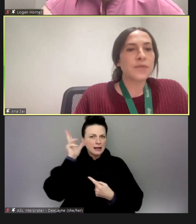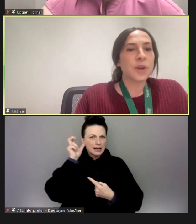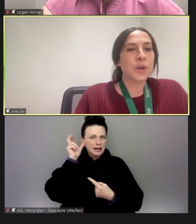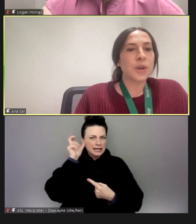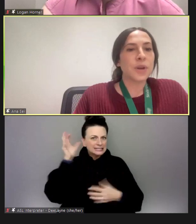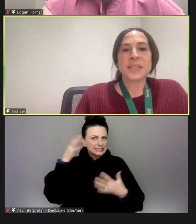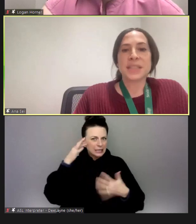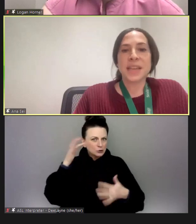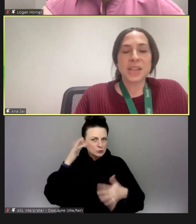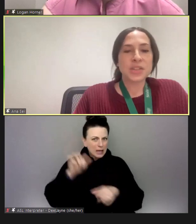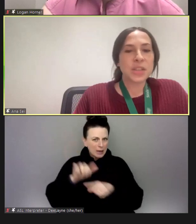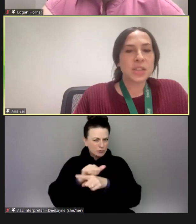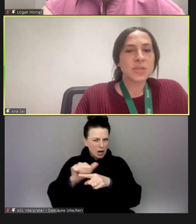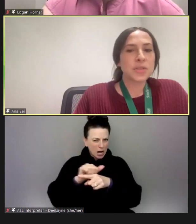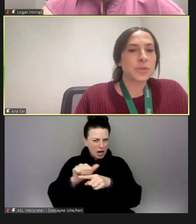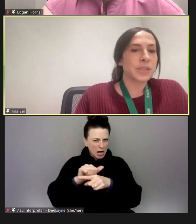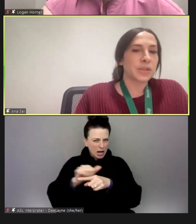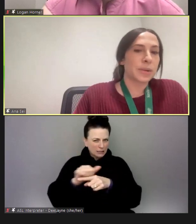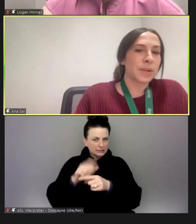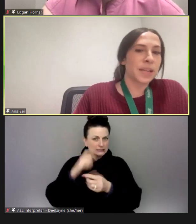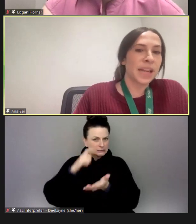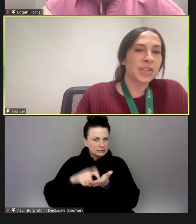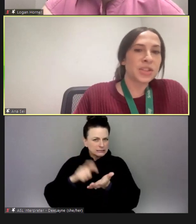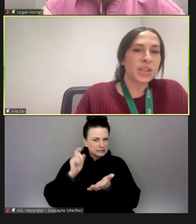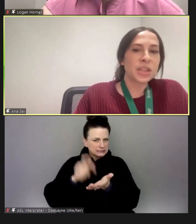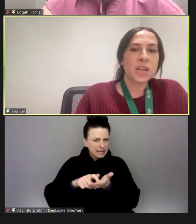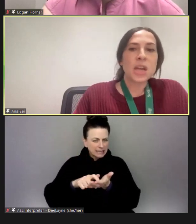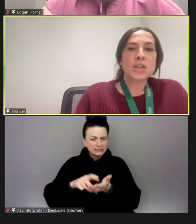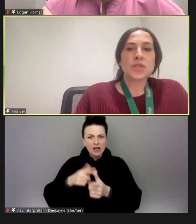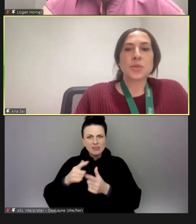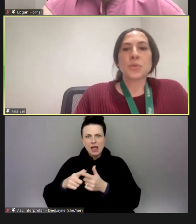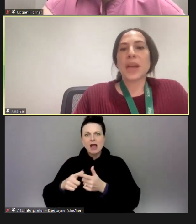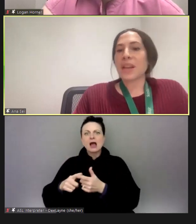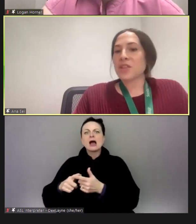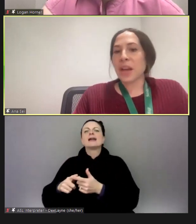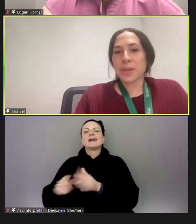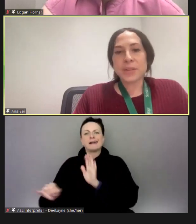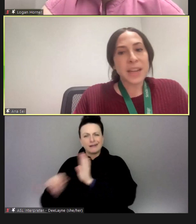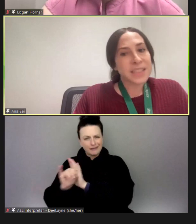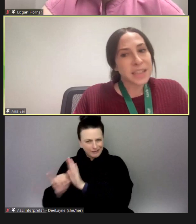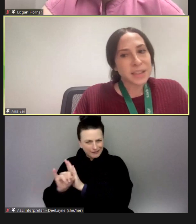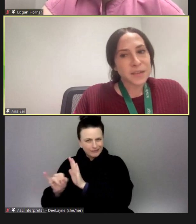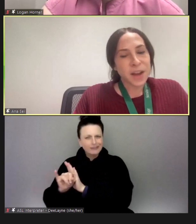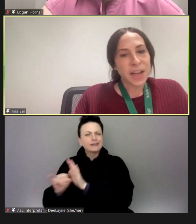from detection to